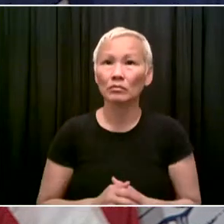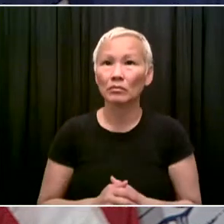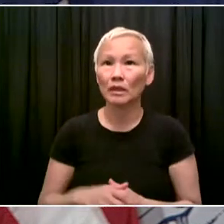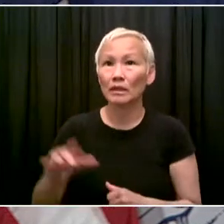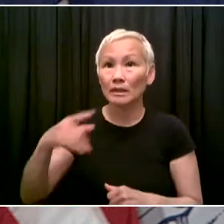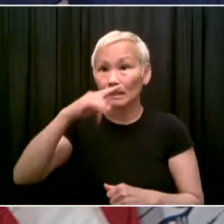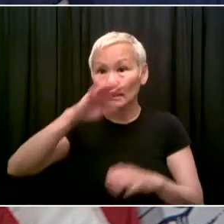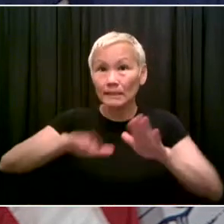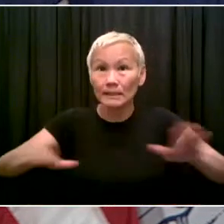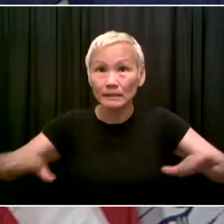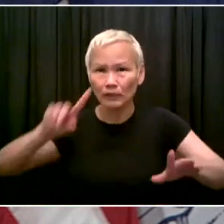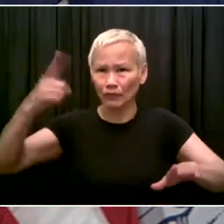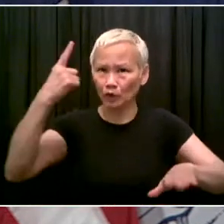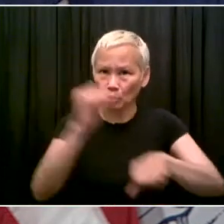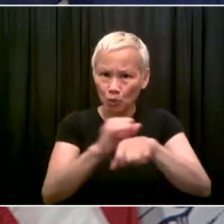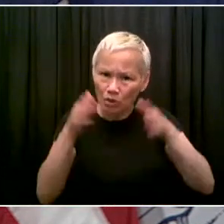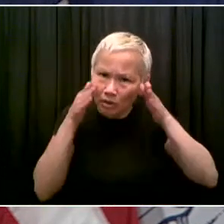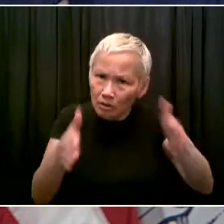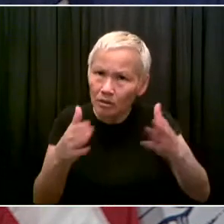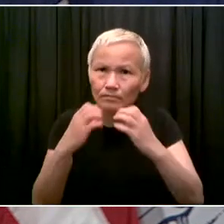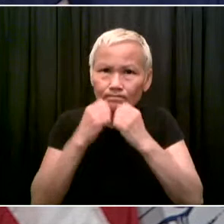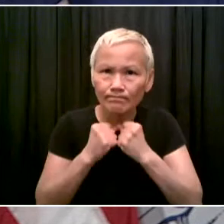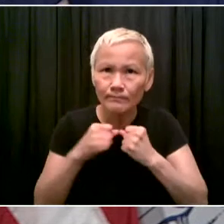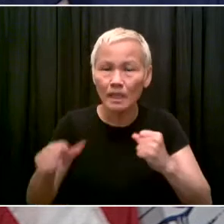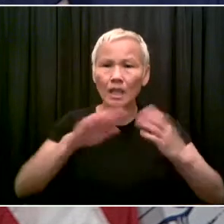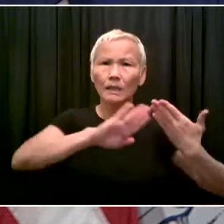IT'S IMPERATIVE,